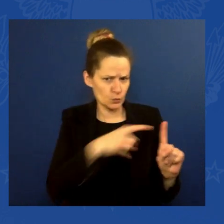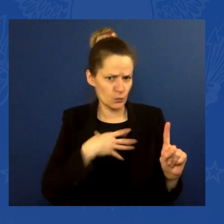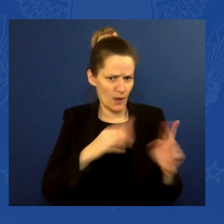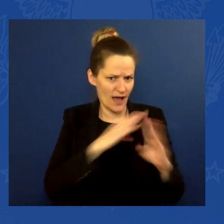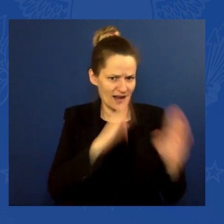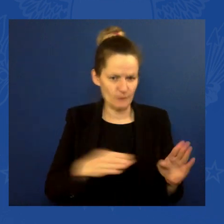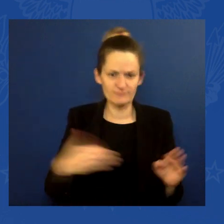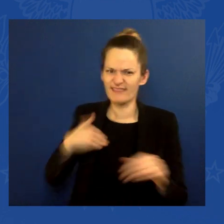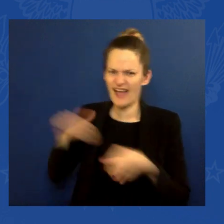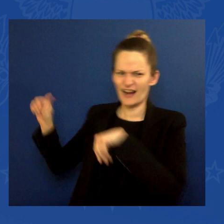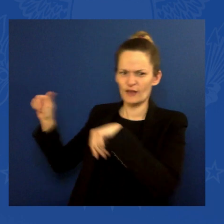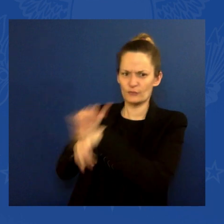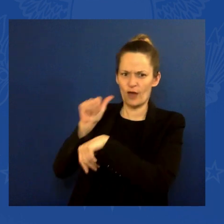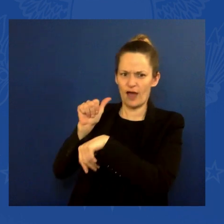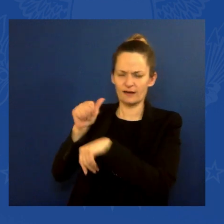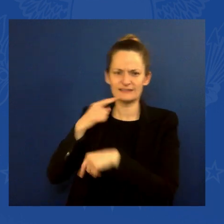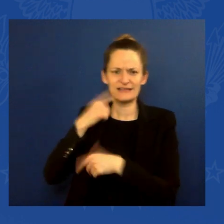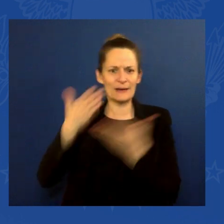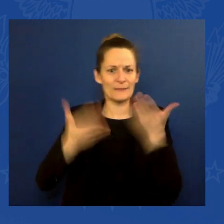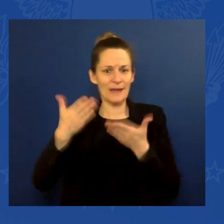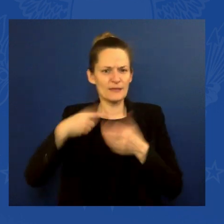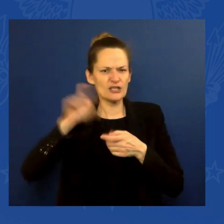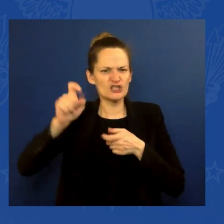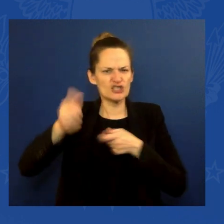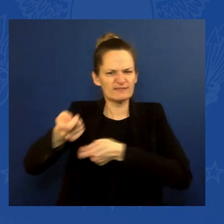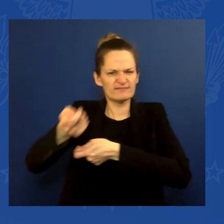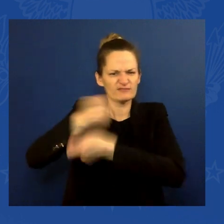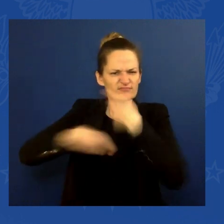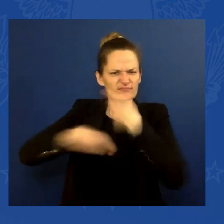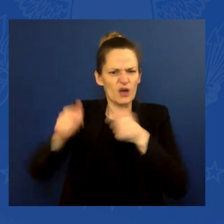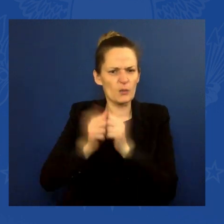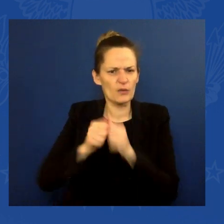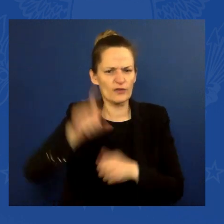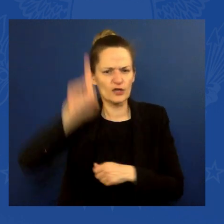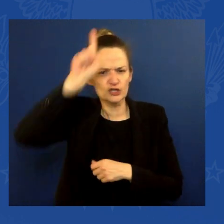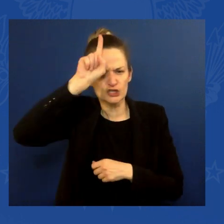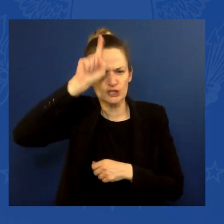You're a hell of a brother, Jim.